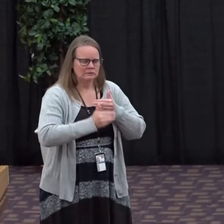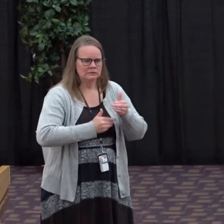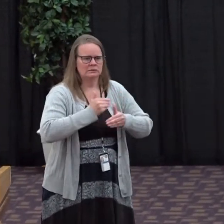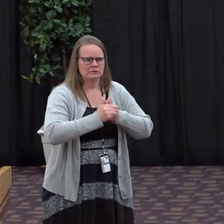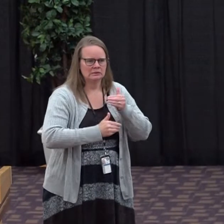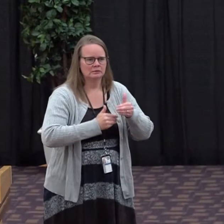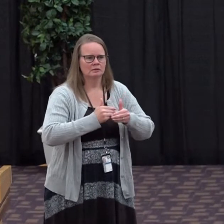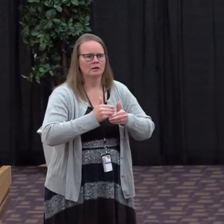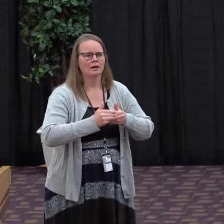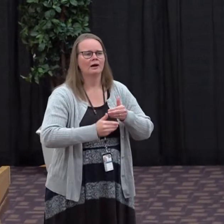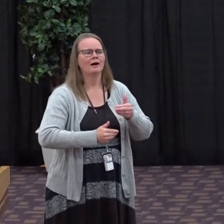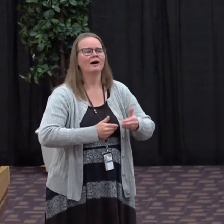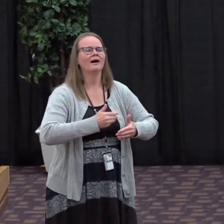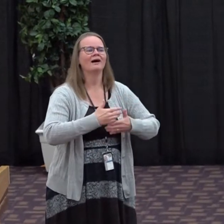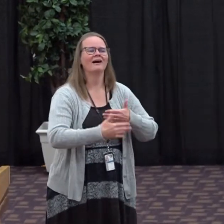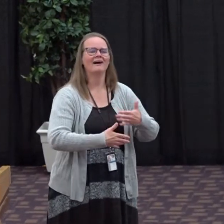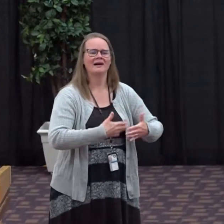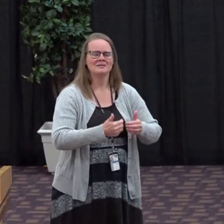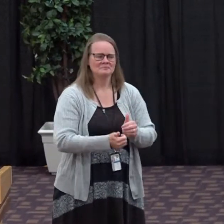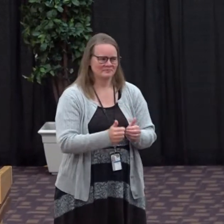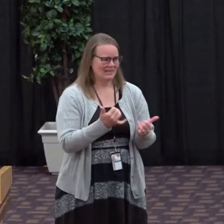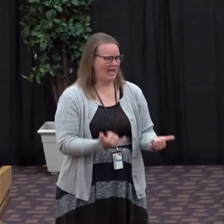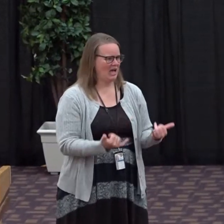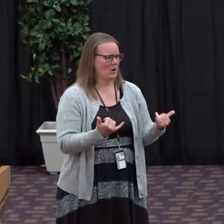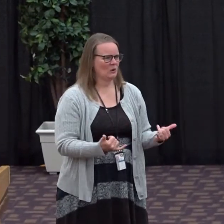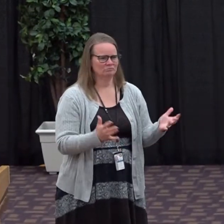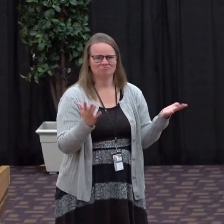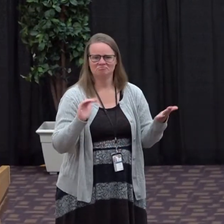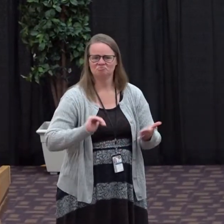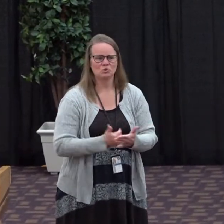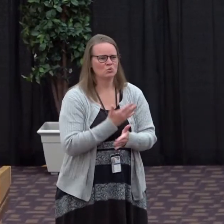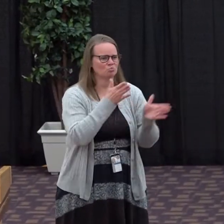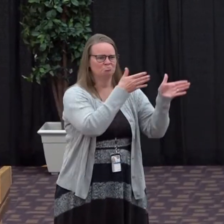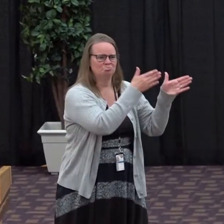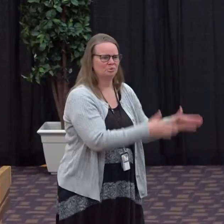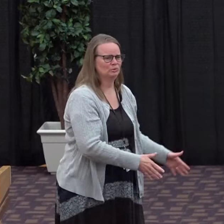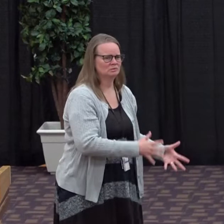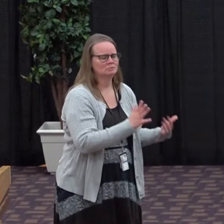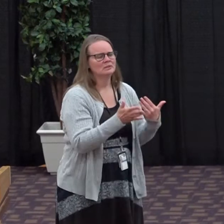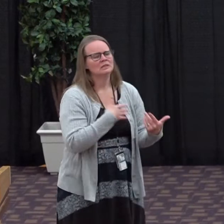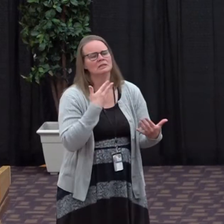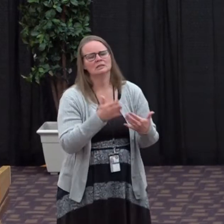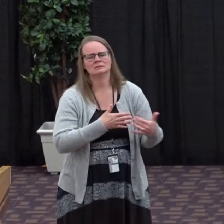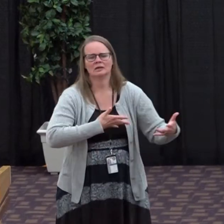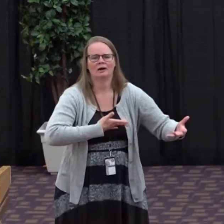It wasn't easy, and it took some time, but eventually we got to the point where if there